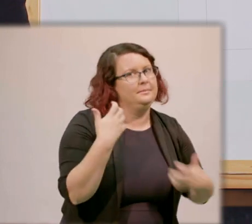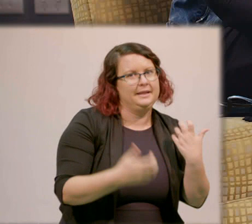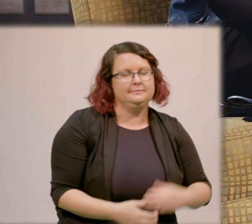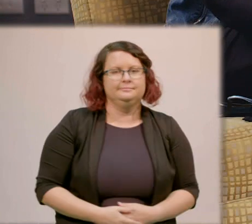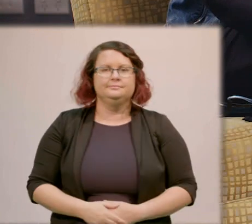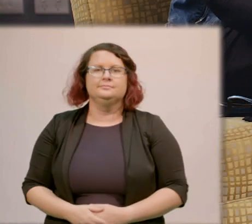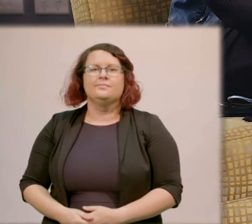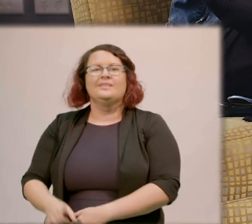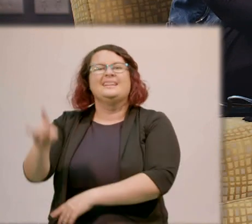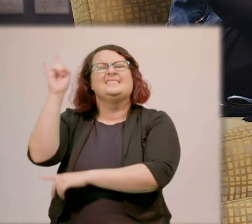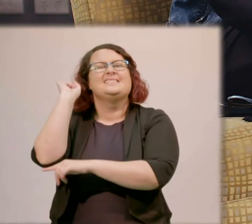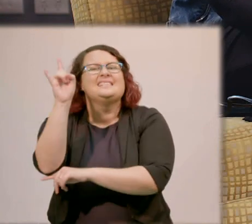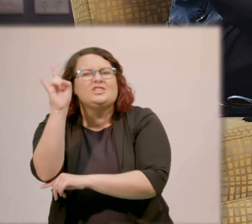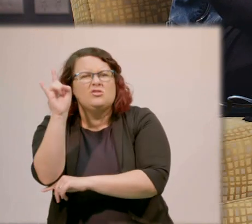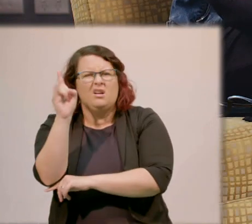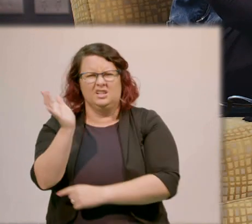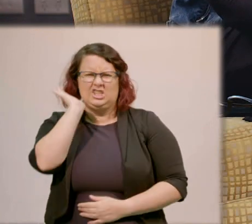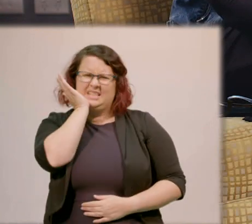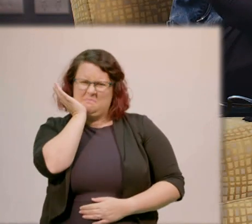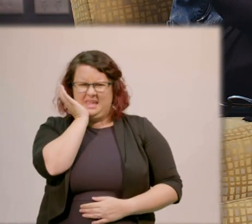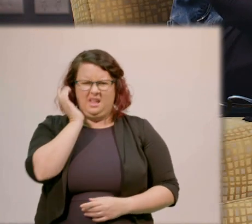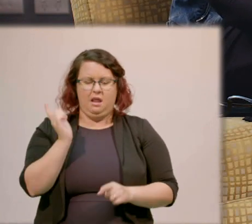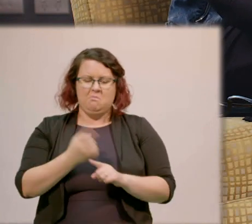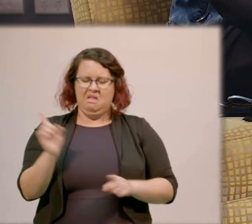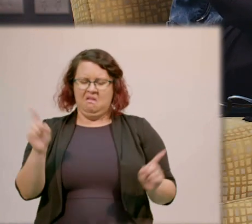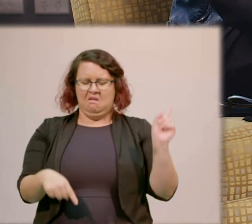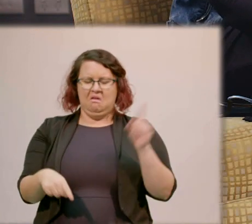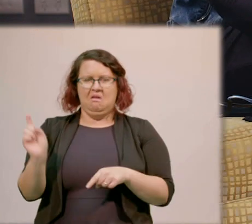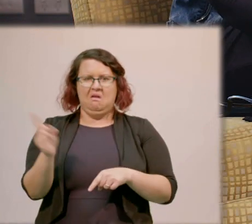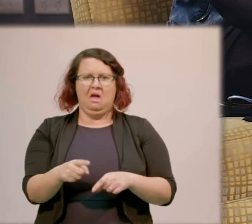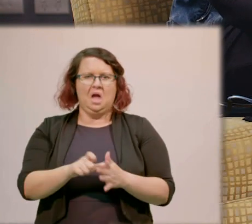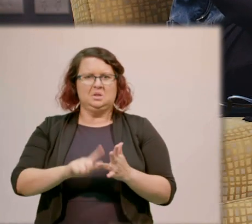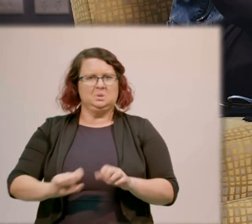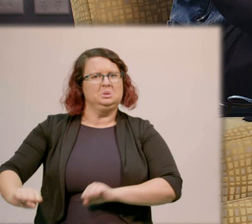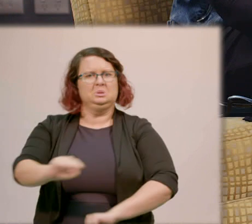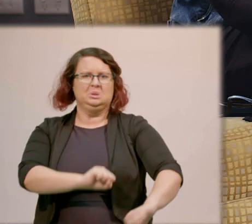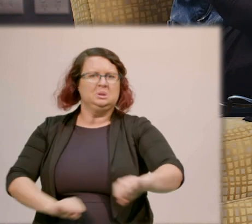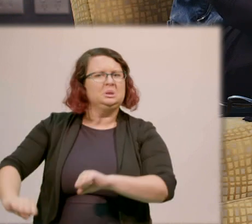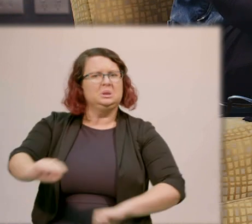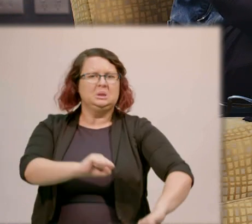In 'Cinders Rox', Cinders is mean. She makes her stepsisters do all the work,